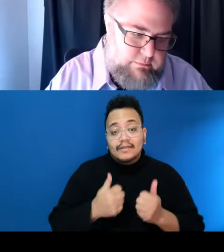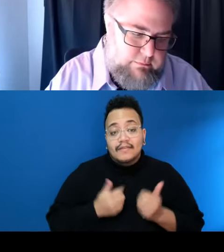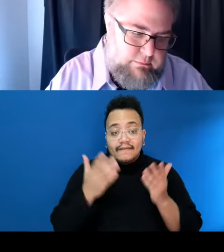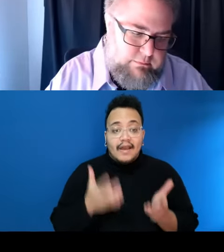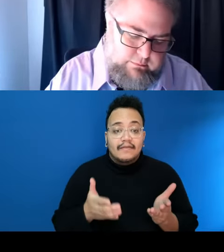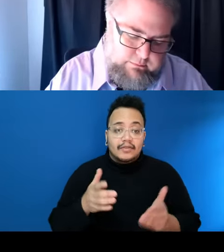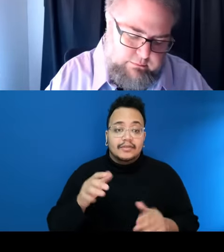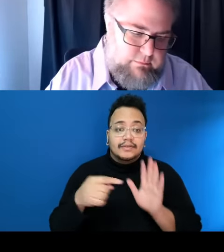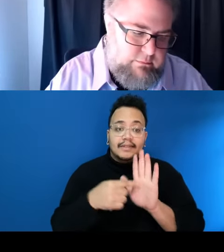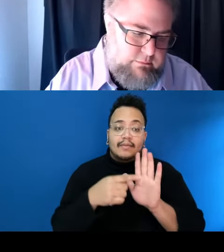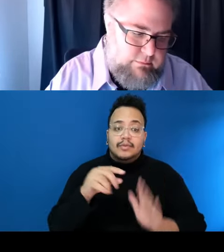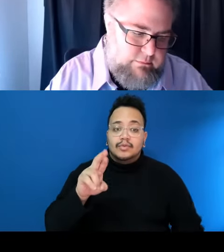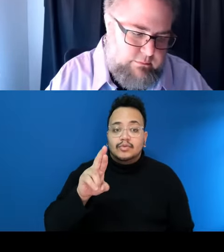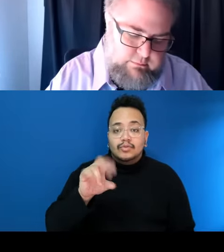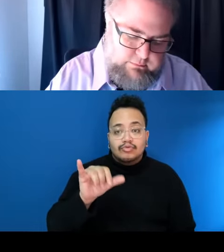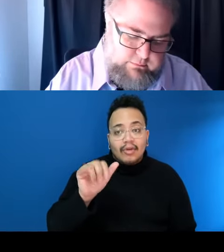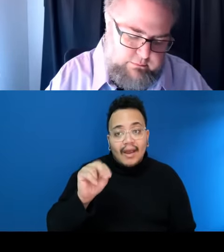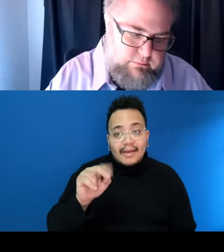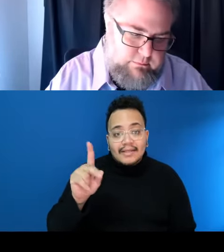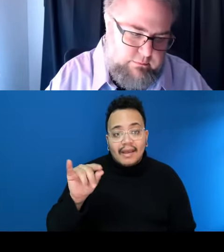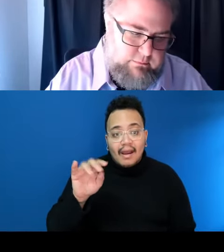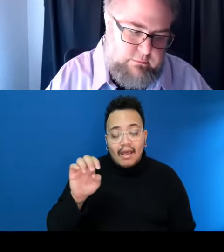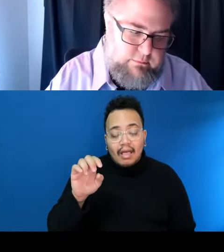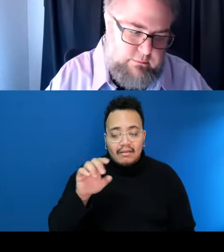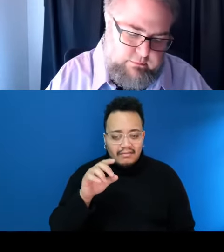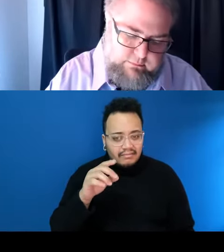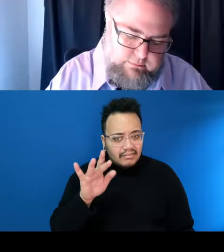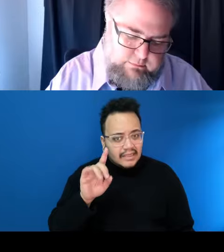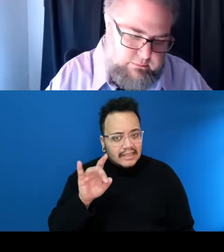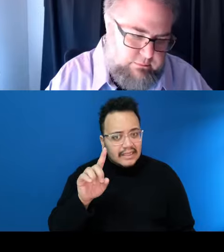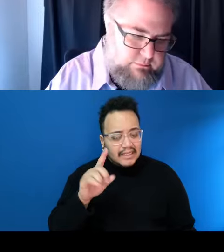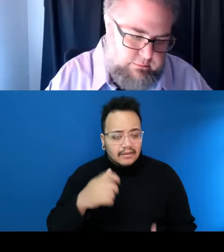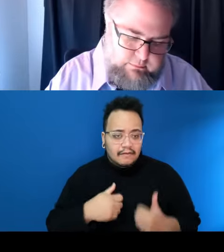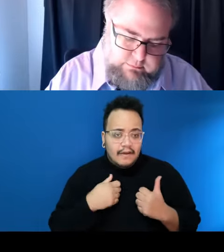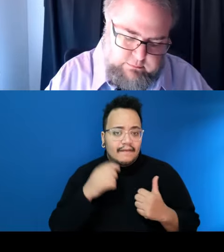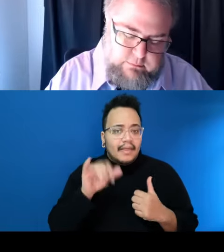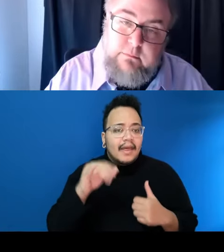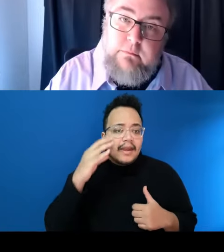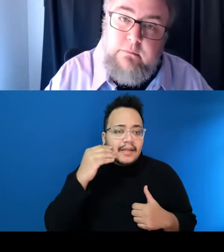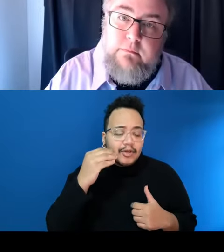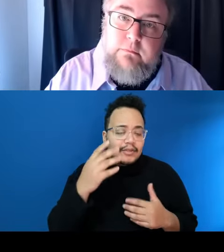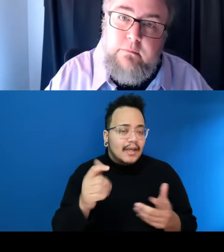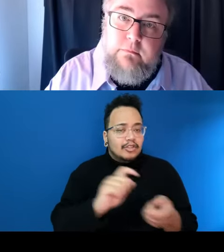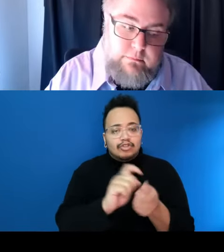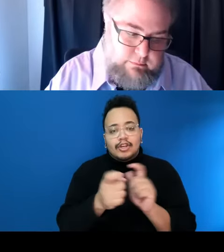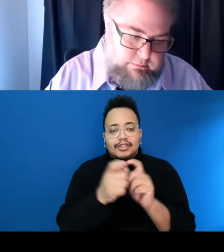who somehow managed to survive, not only survive that experience, but to turn his life around completely,